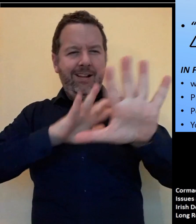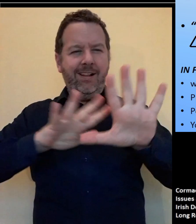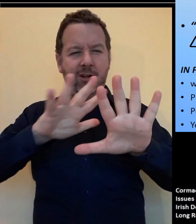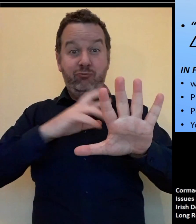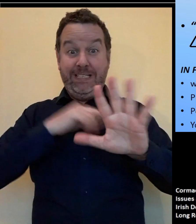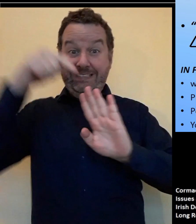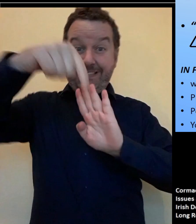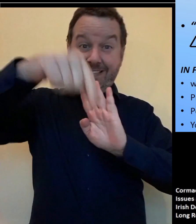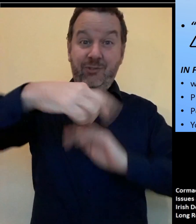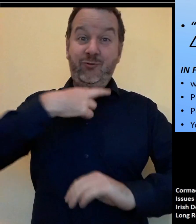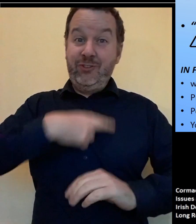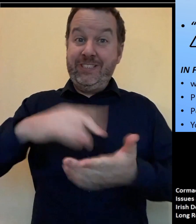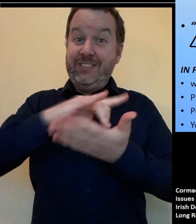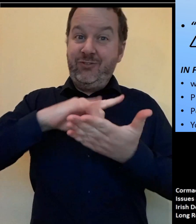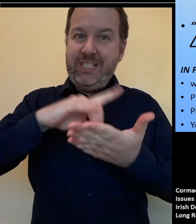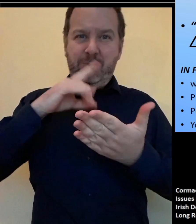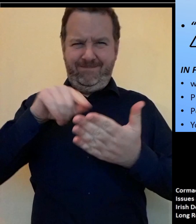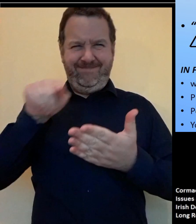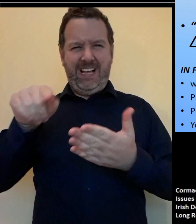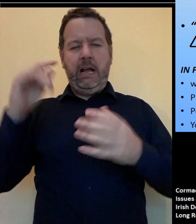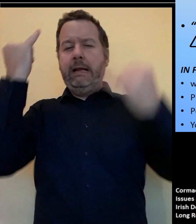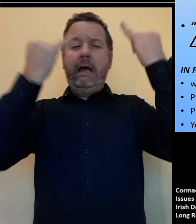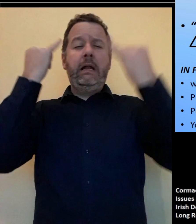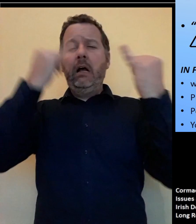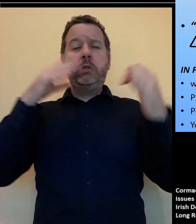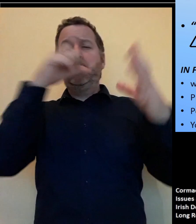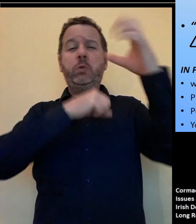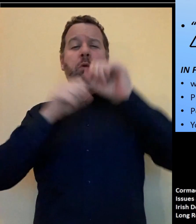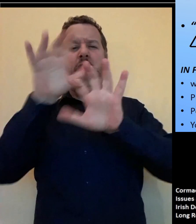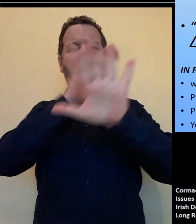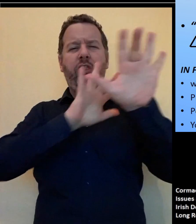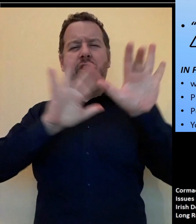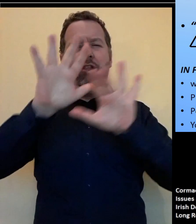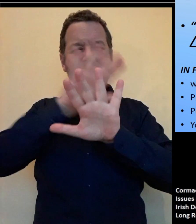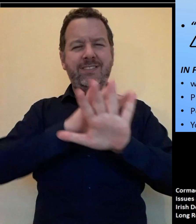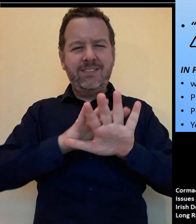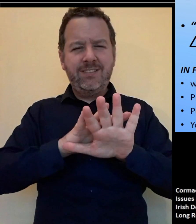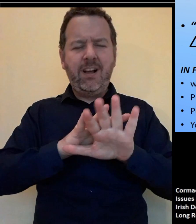the richness that workhouse records can represent for the historian.